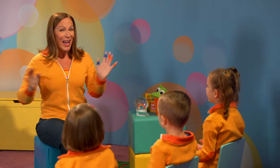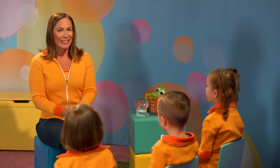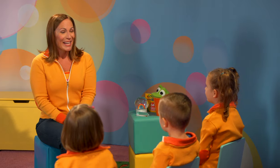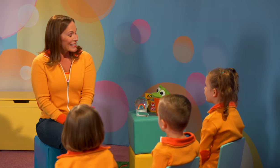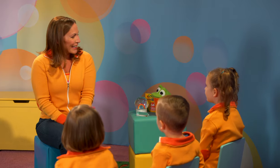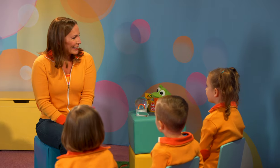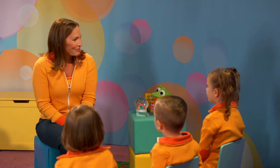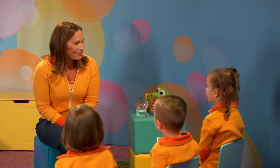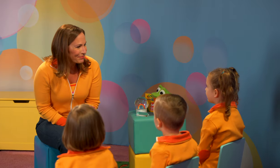Rachel: Let's sing it.